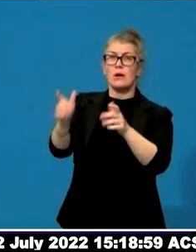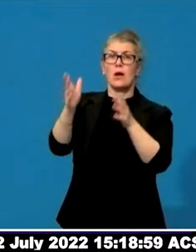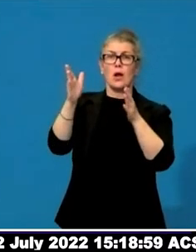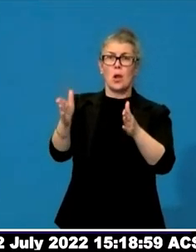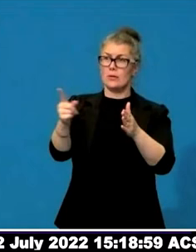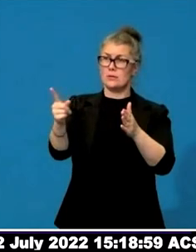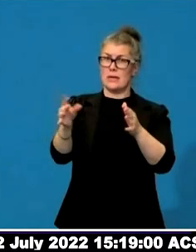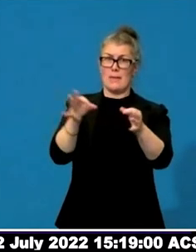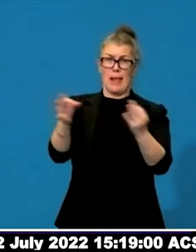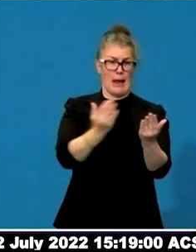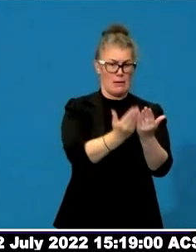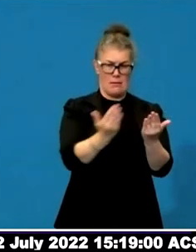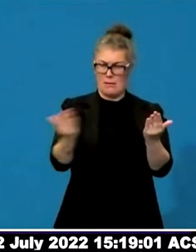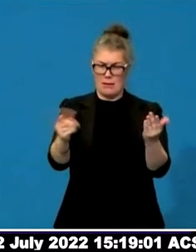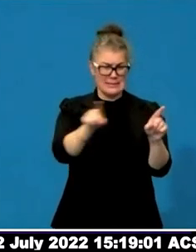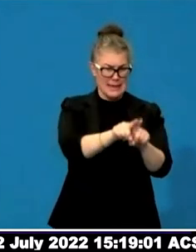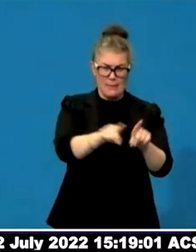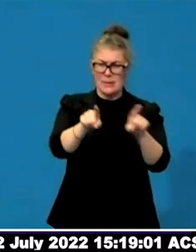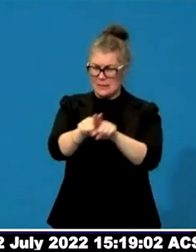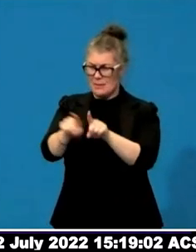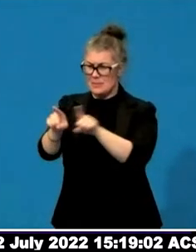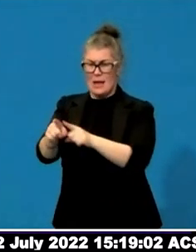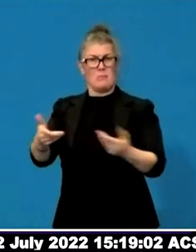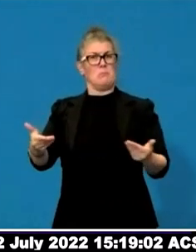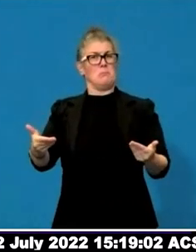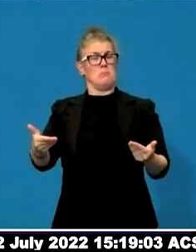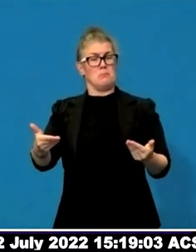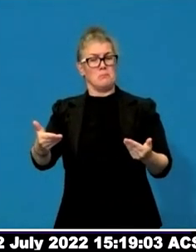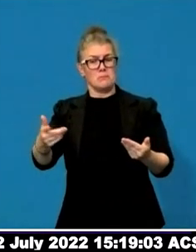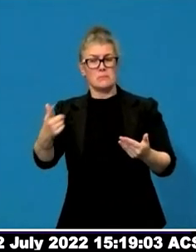And so we try to help them to gather the evidence to get prepared to make -